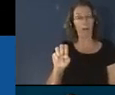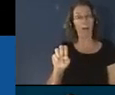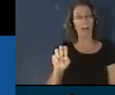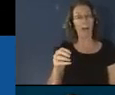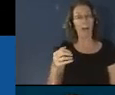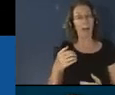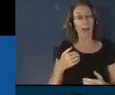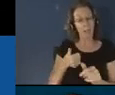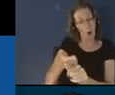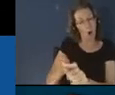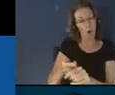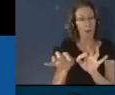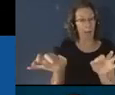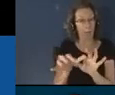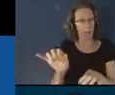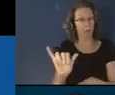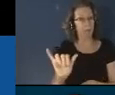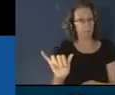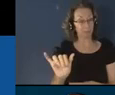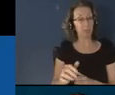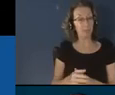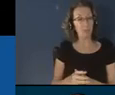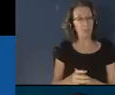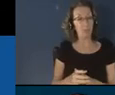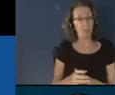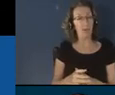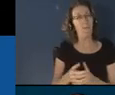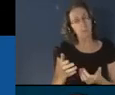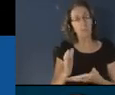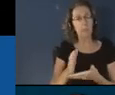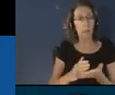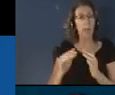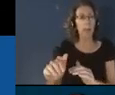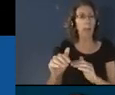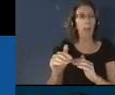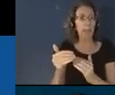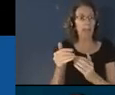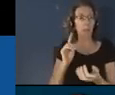captioning feature. It has some limitations I'll be discussing that in a few minutes.